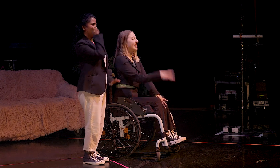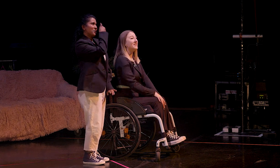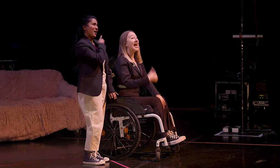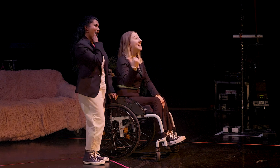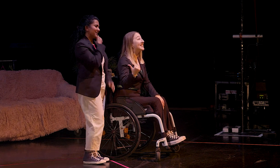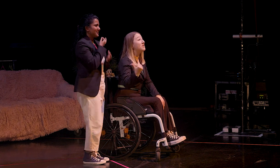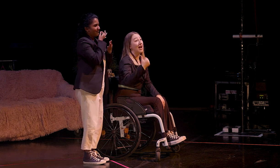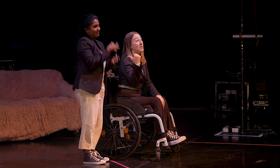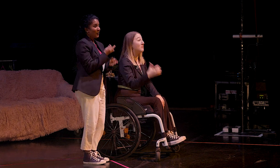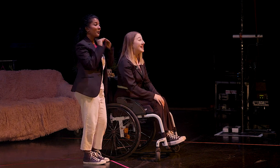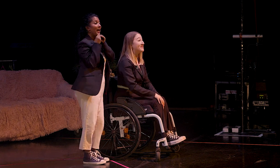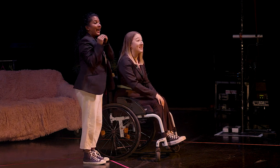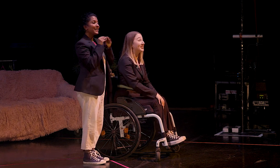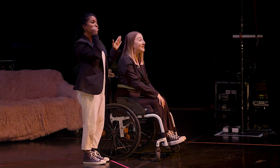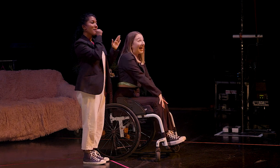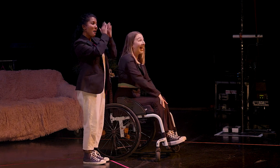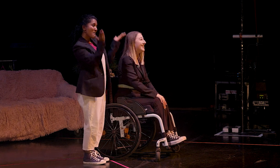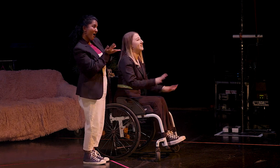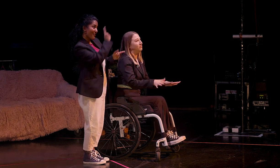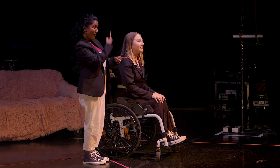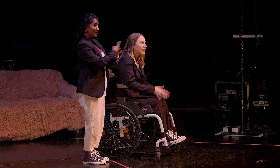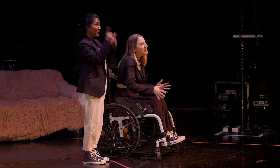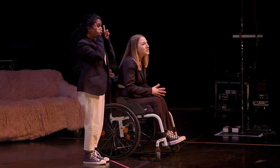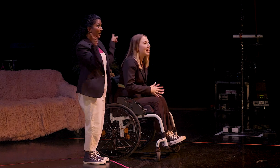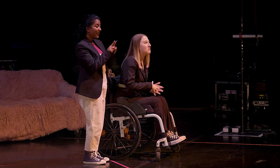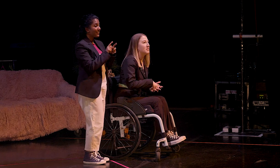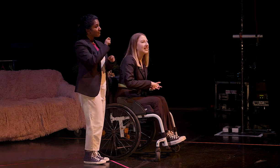Necked in the back of Popworld in Freshers' Week. And then became good